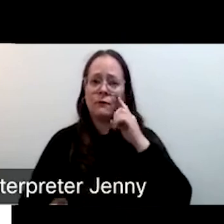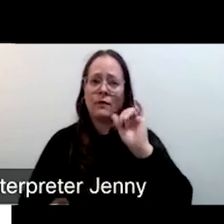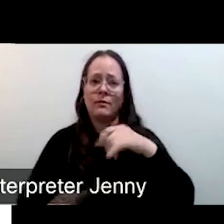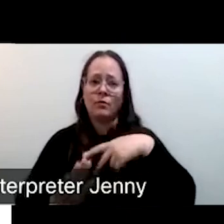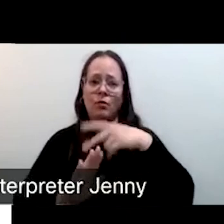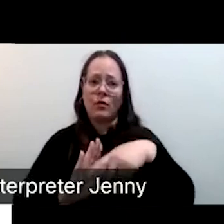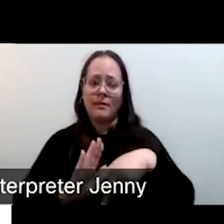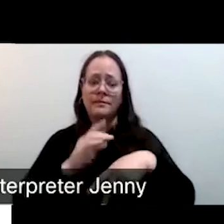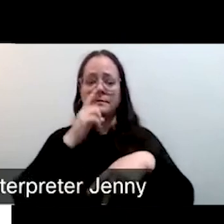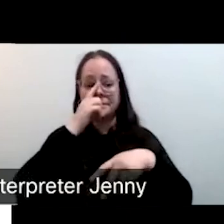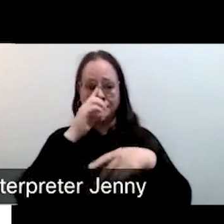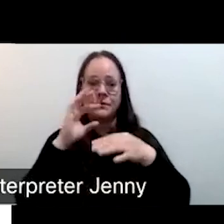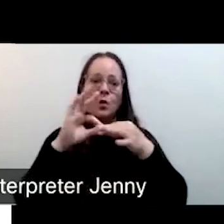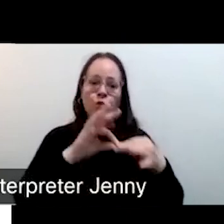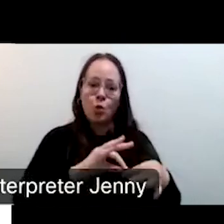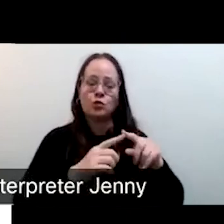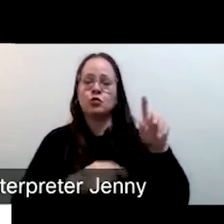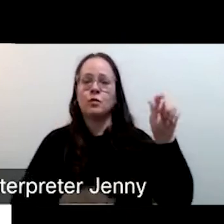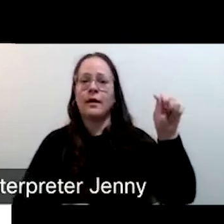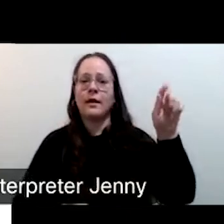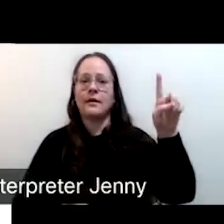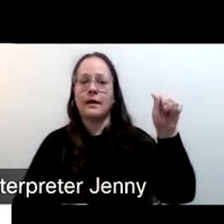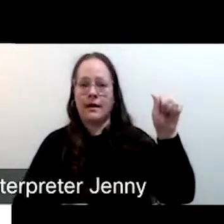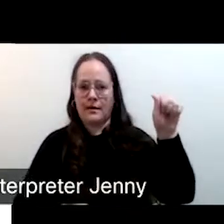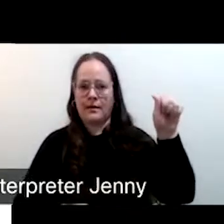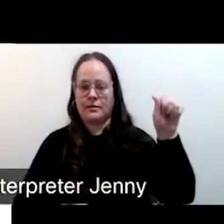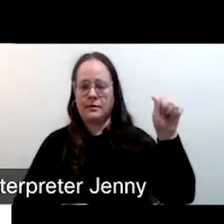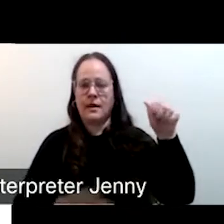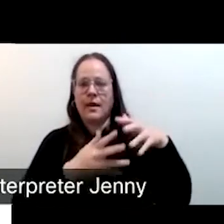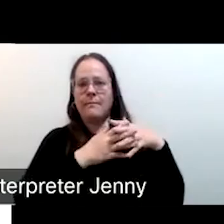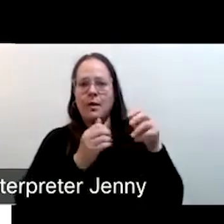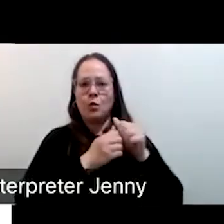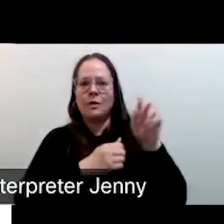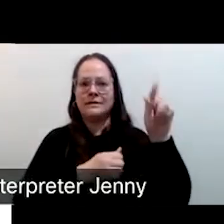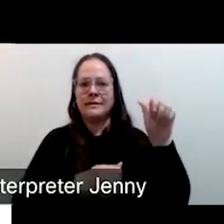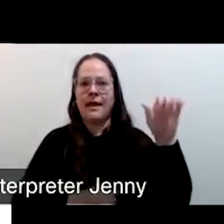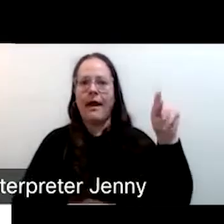According to the Americans with Disabilities Act, or ADA, a person with a disability is